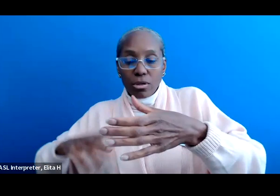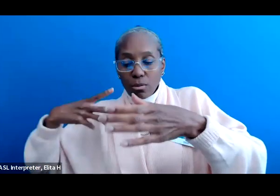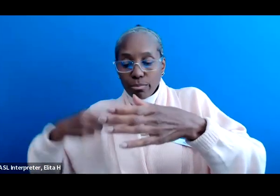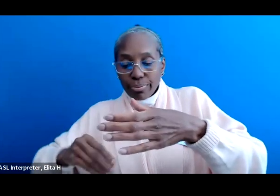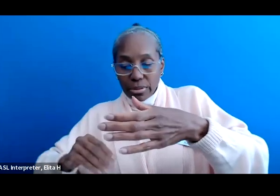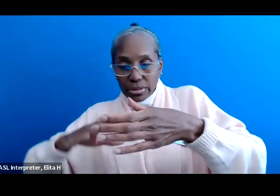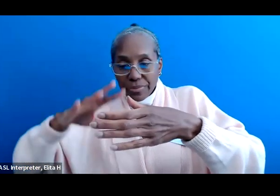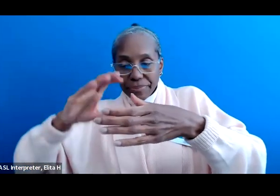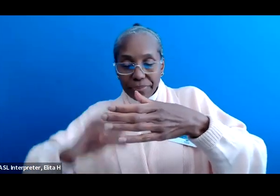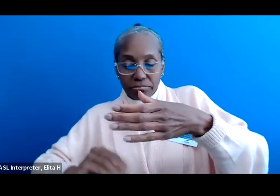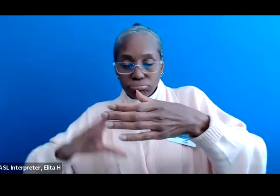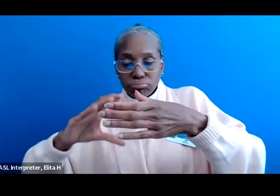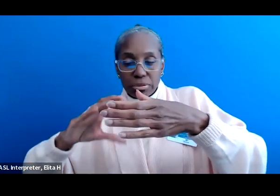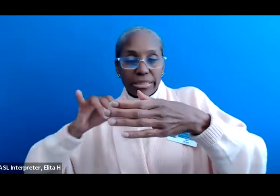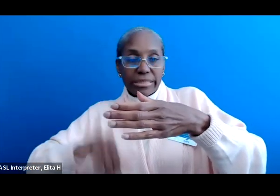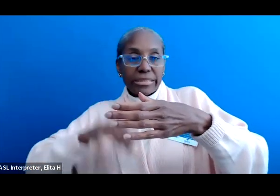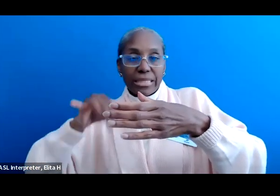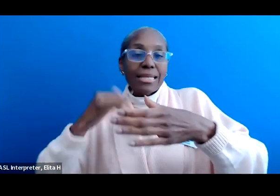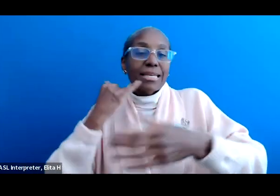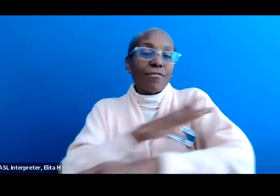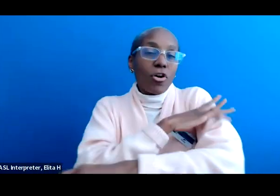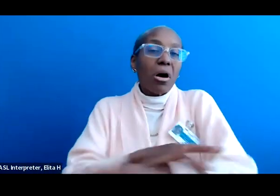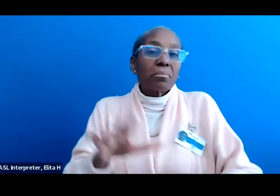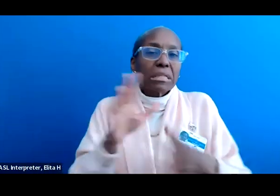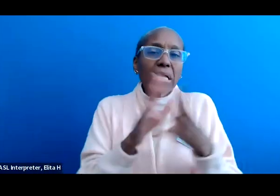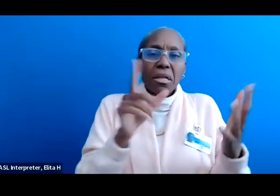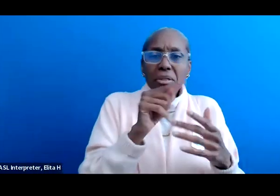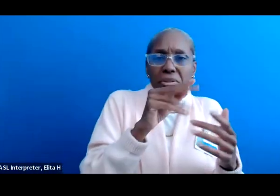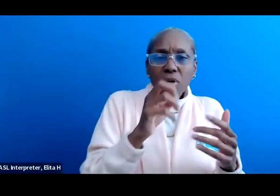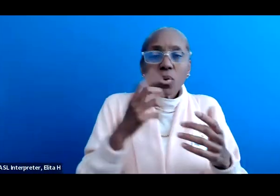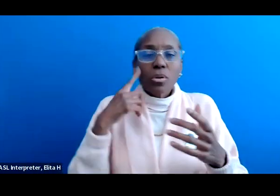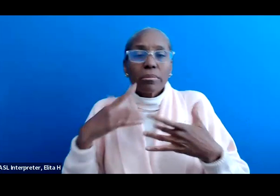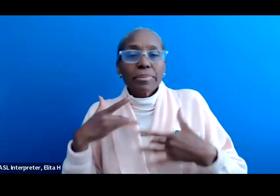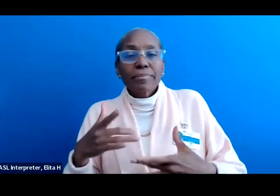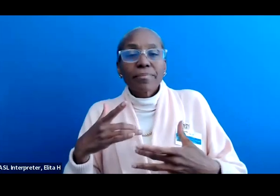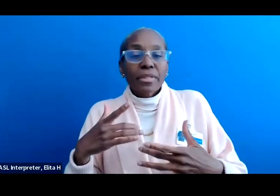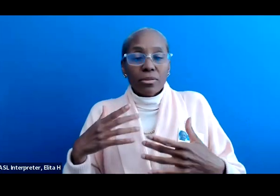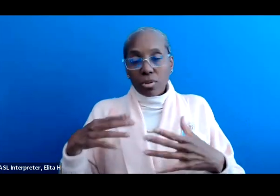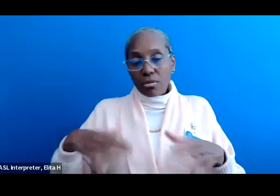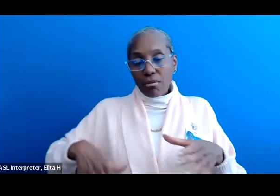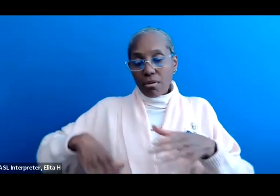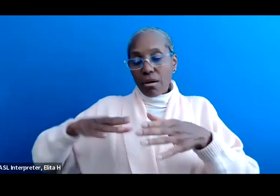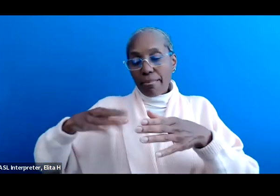You have to be careful if you have a lot of tone in your arms, sometimes people will have it injected up higher, that's where you get the